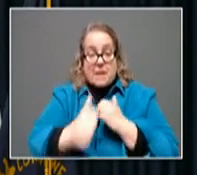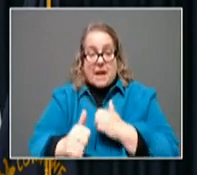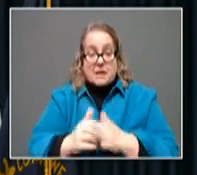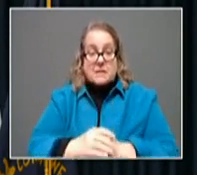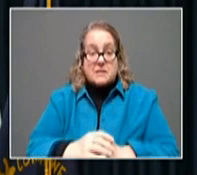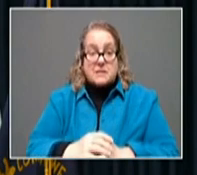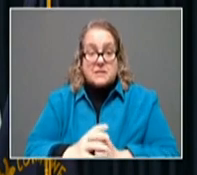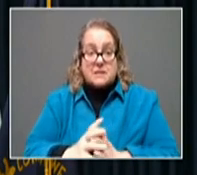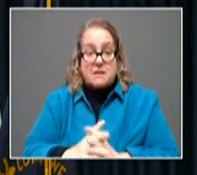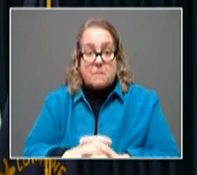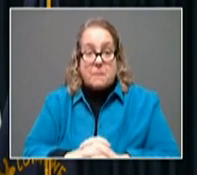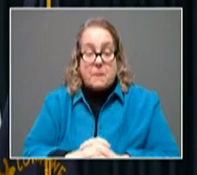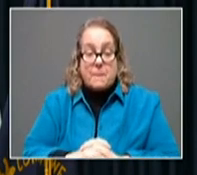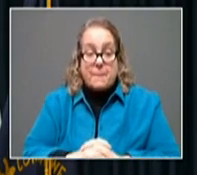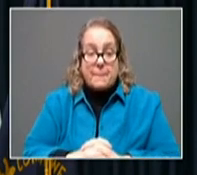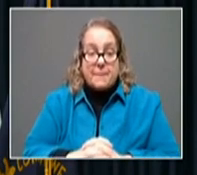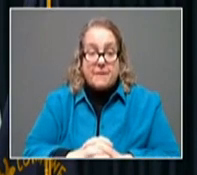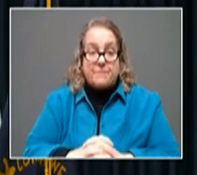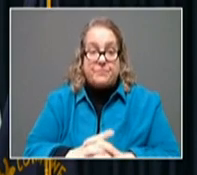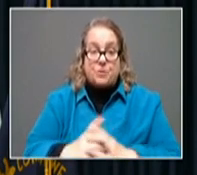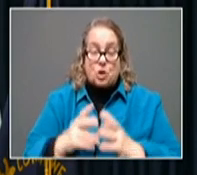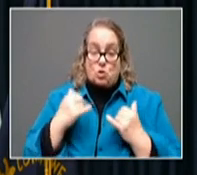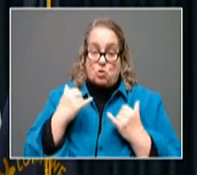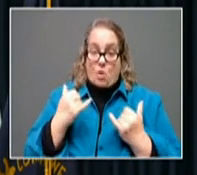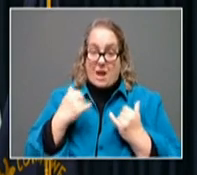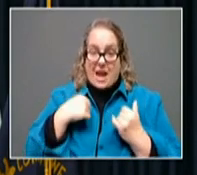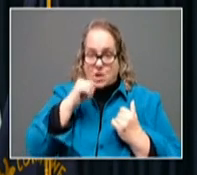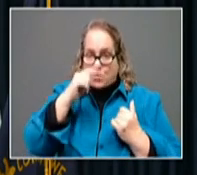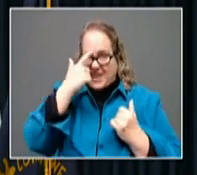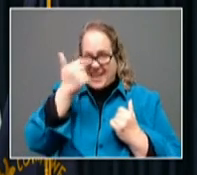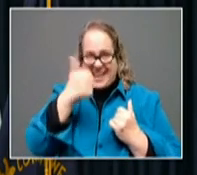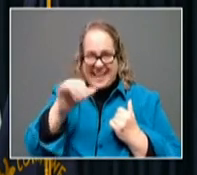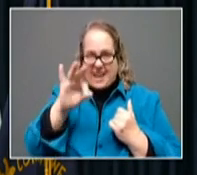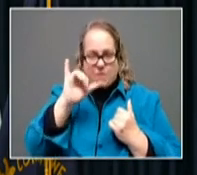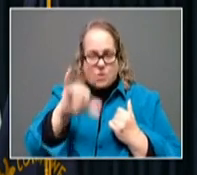Uh, thus far, I don't believe any of those bills have have been enrolled and